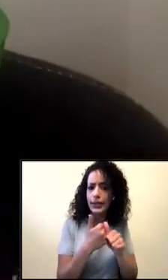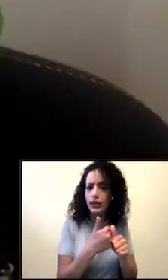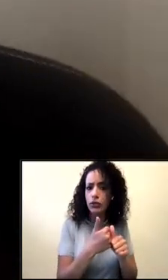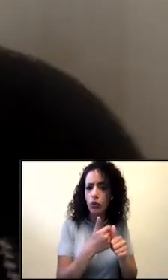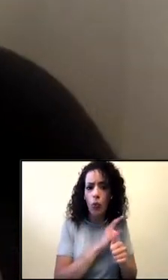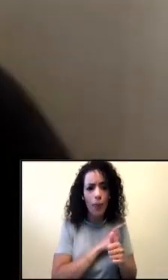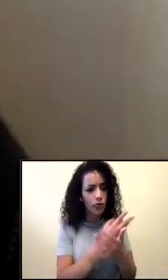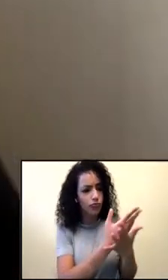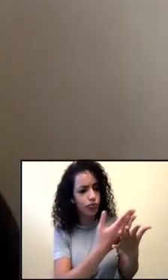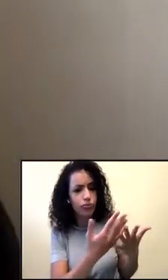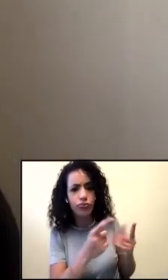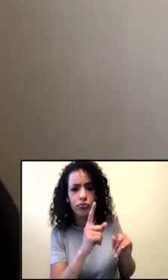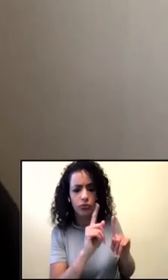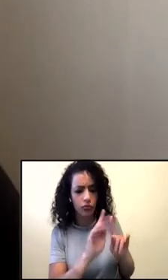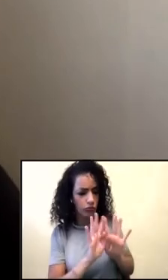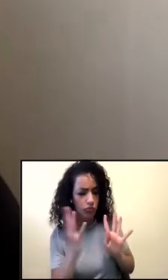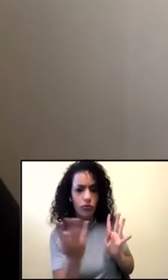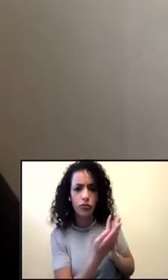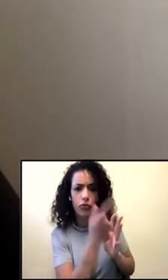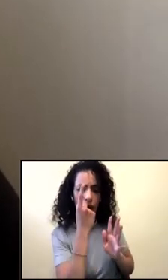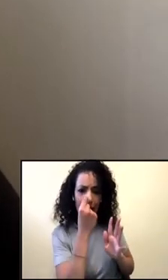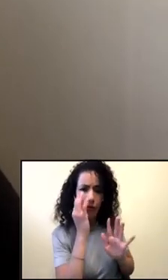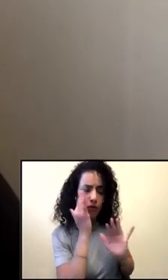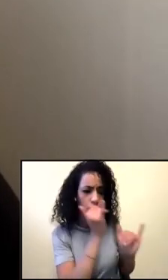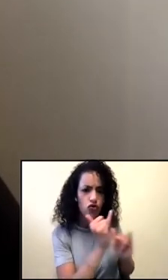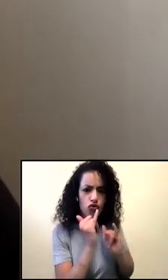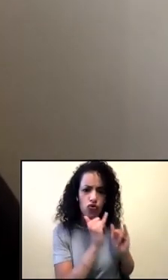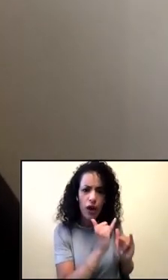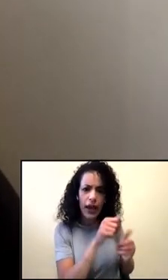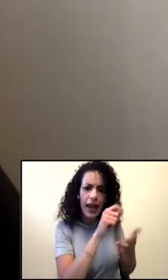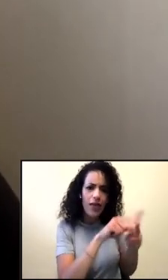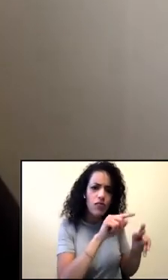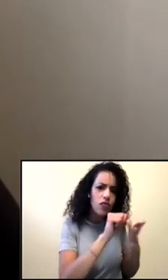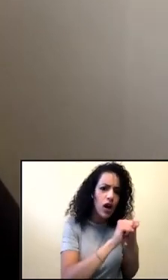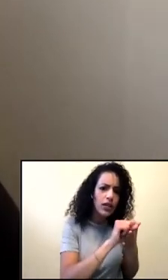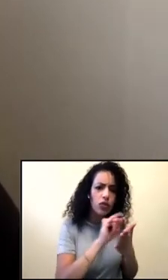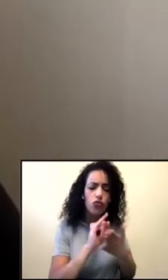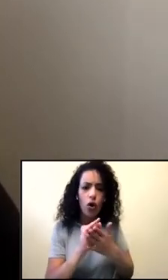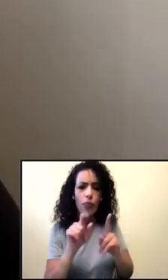portable history, and history that is handed down and passed down and embodied. And sometimes we